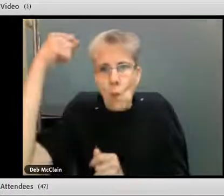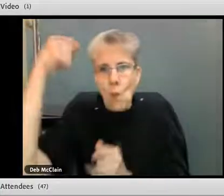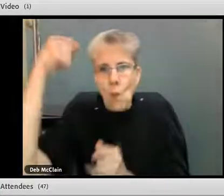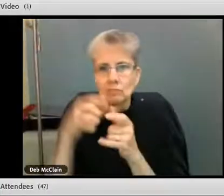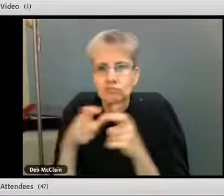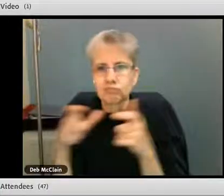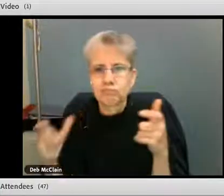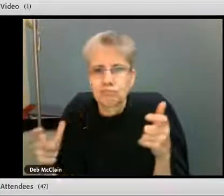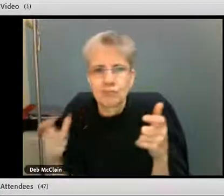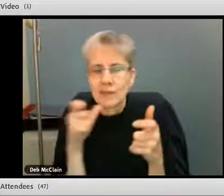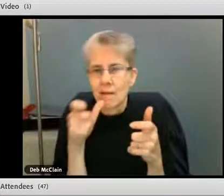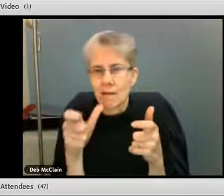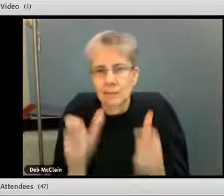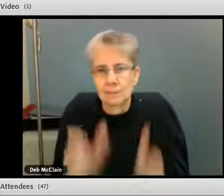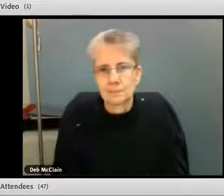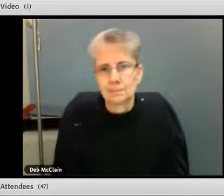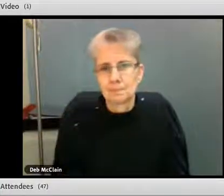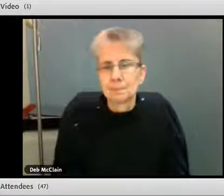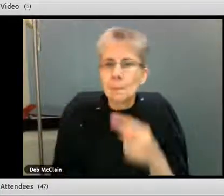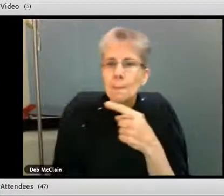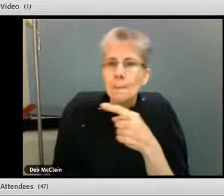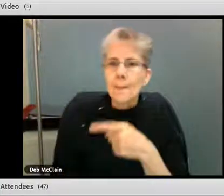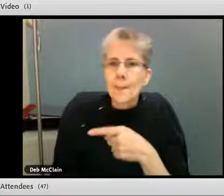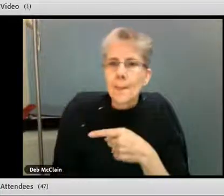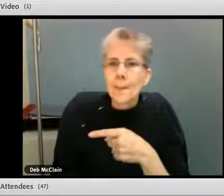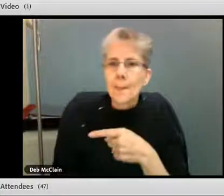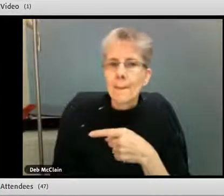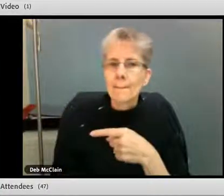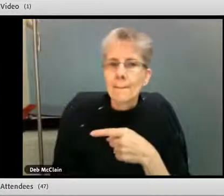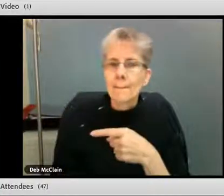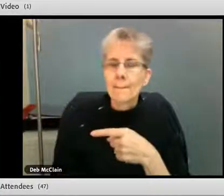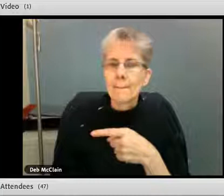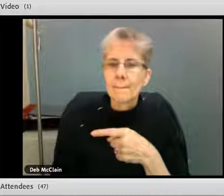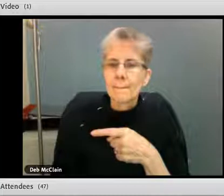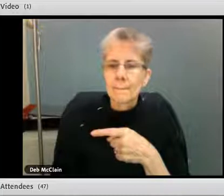So there -- Okay, great, Nicky.